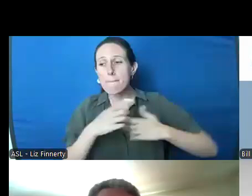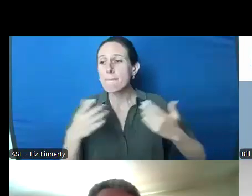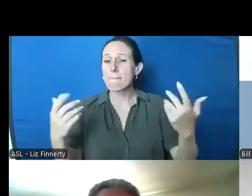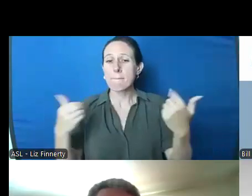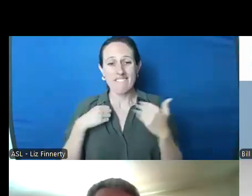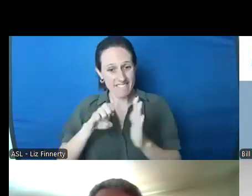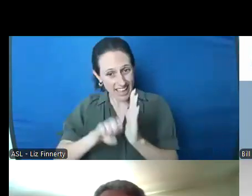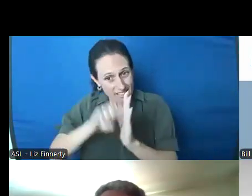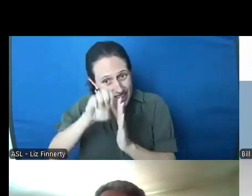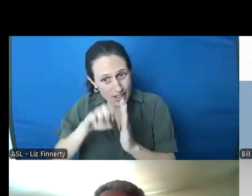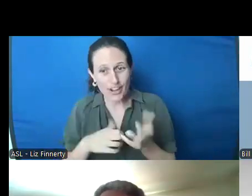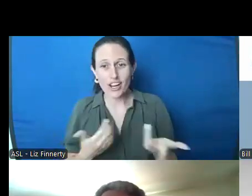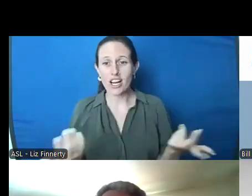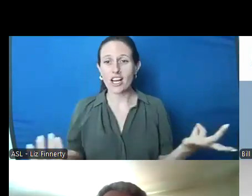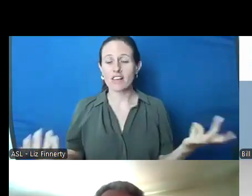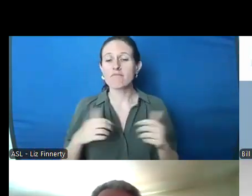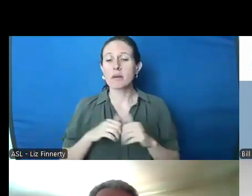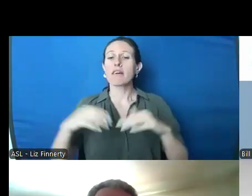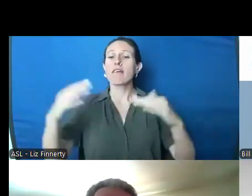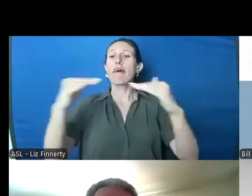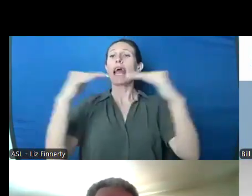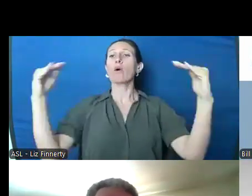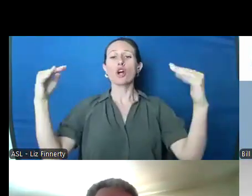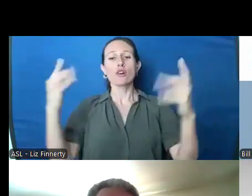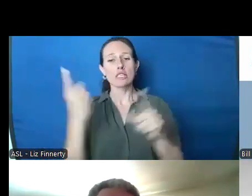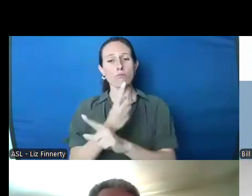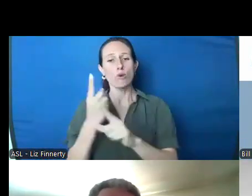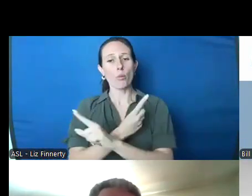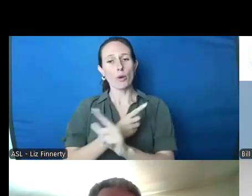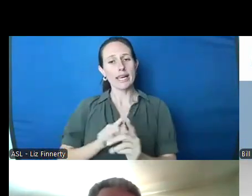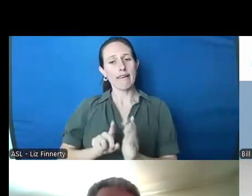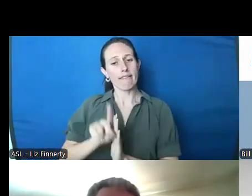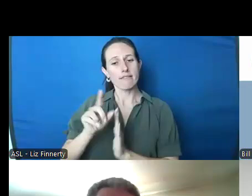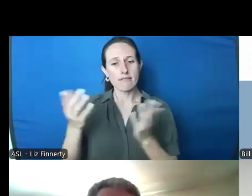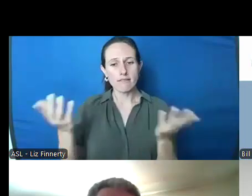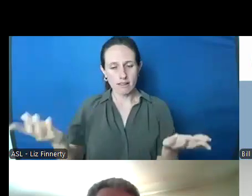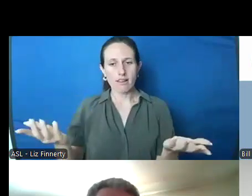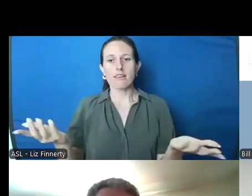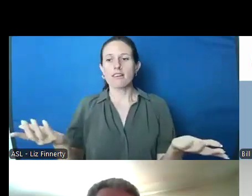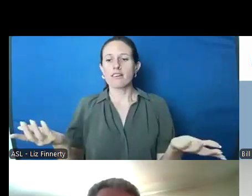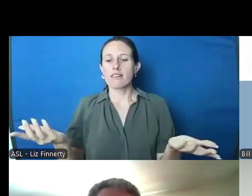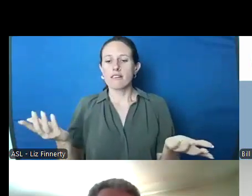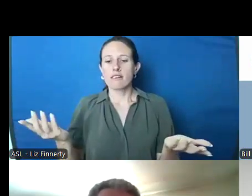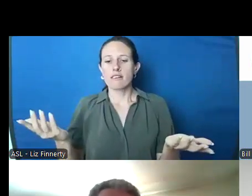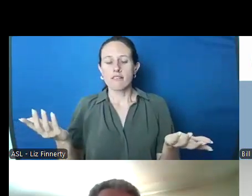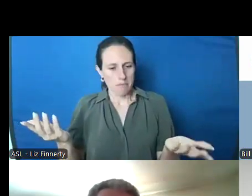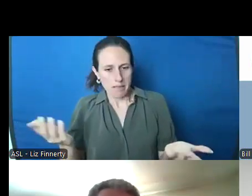can get at the right counter space and all of those things then I'm less likely to be thinking about having a